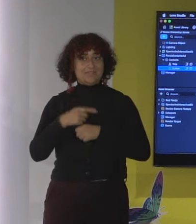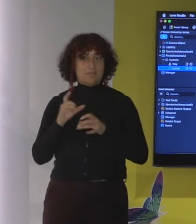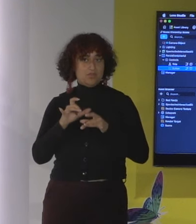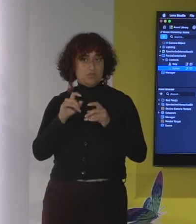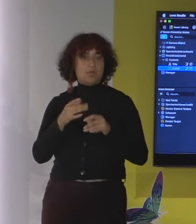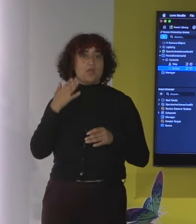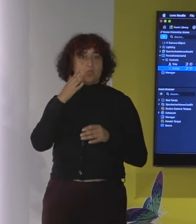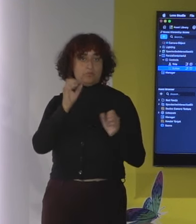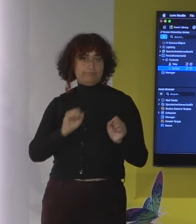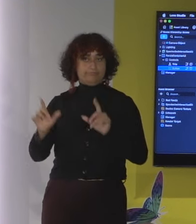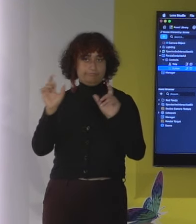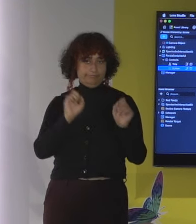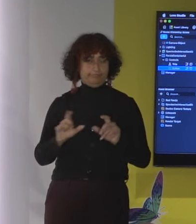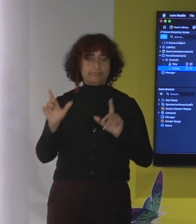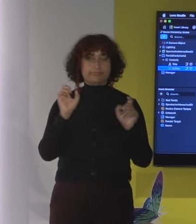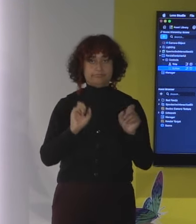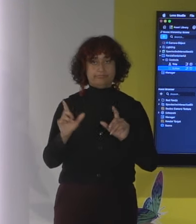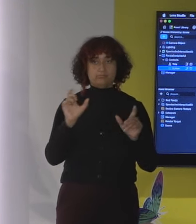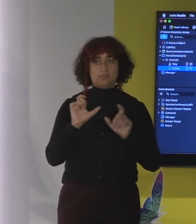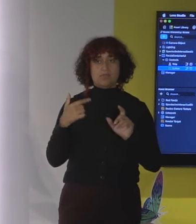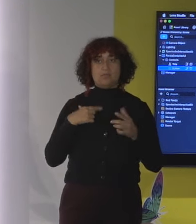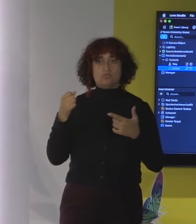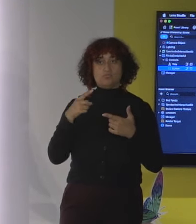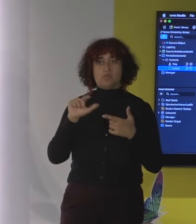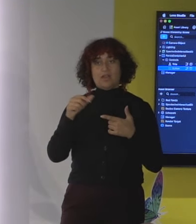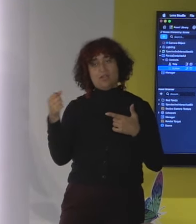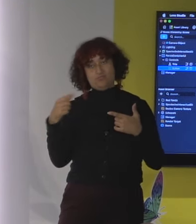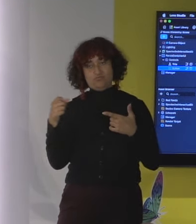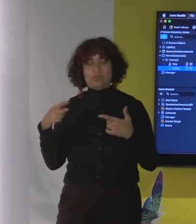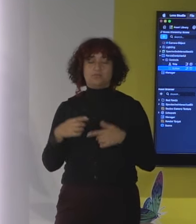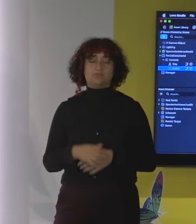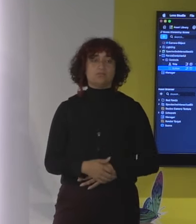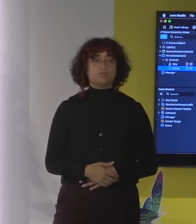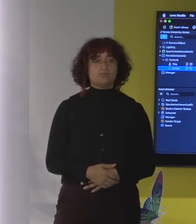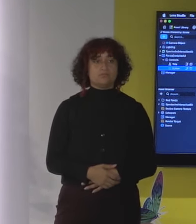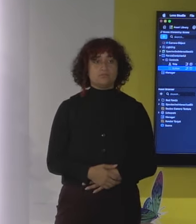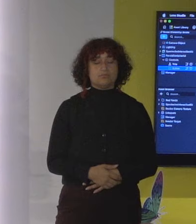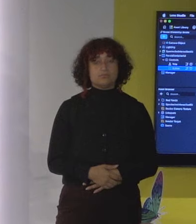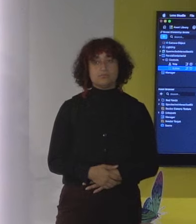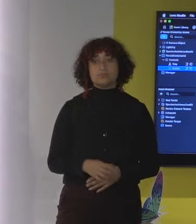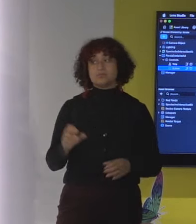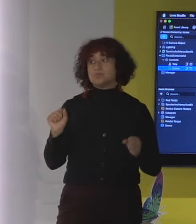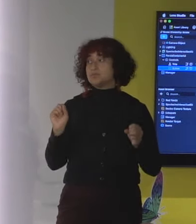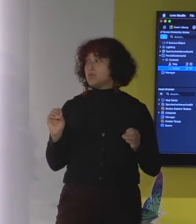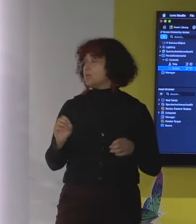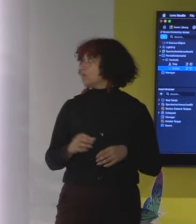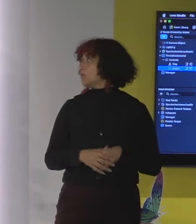because I'm triggering another trigger end event. And so, let's pause for a moment,